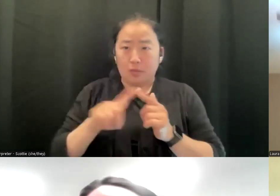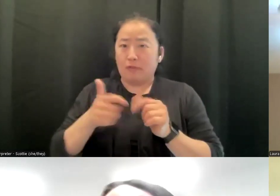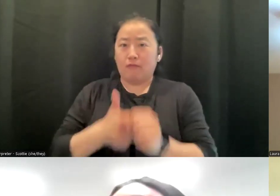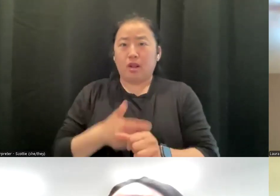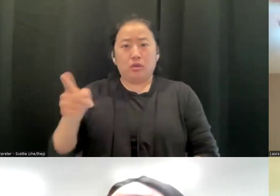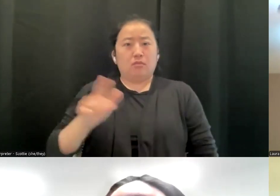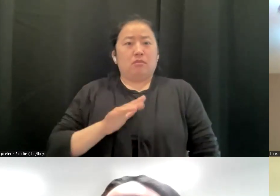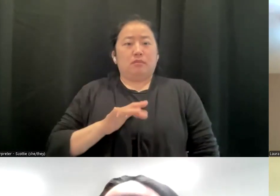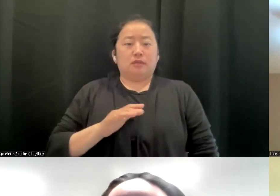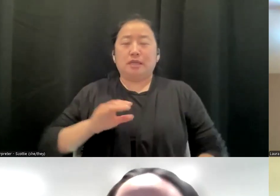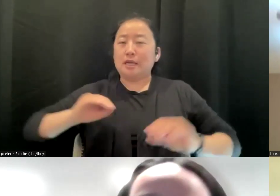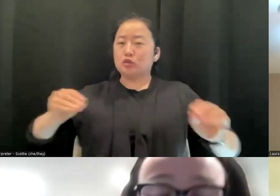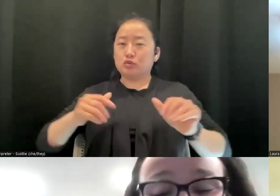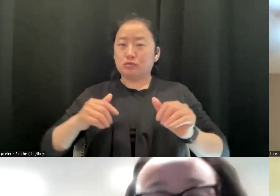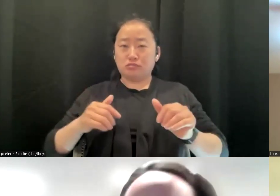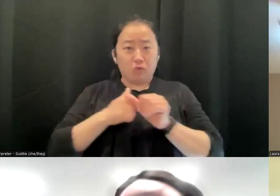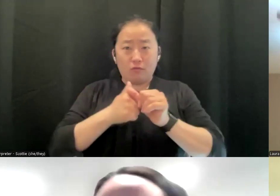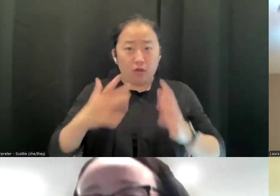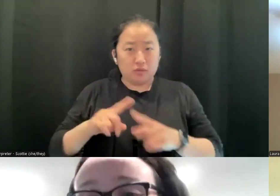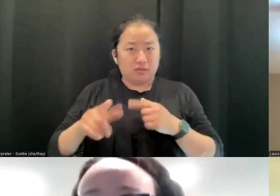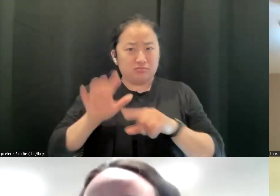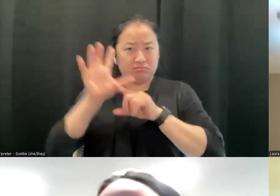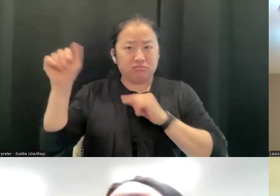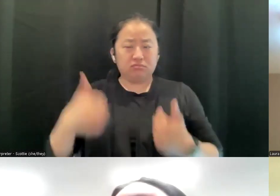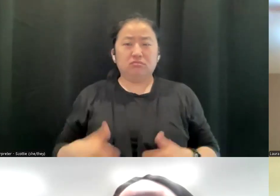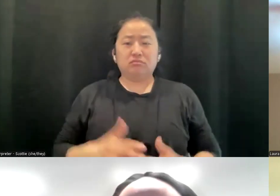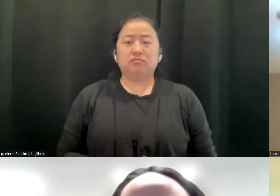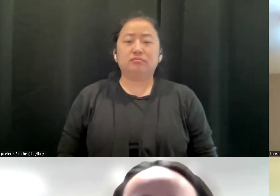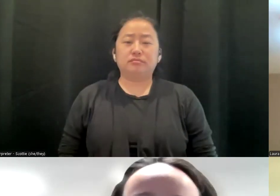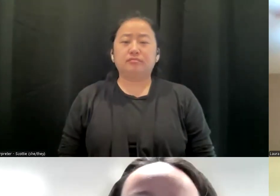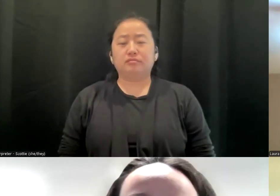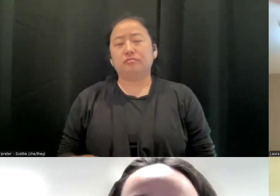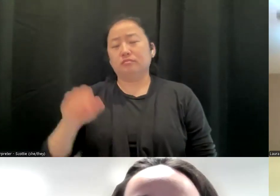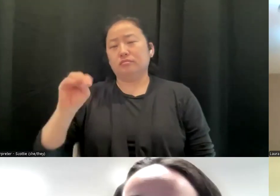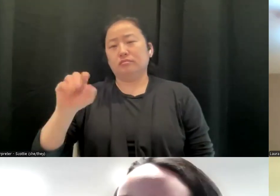He doesn't have any followers, he's incredible. >> Martha: I see the comment about board